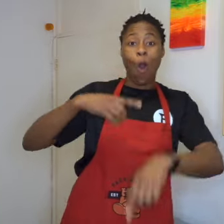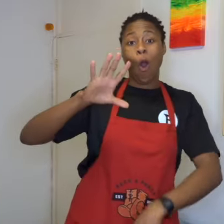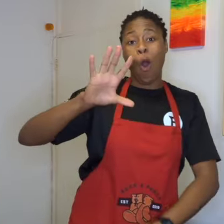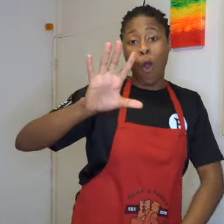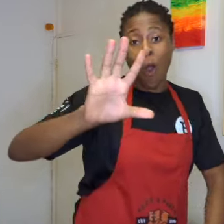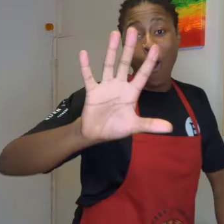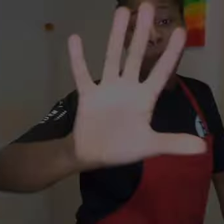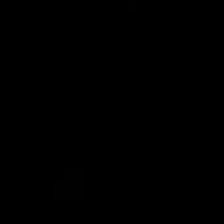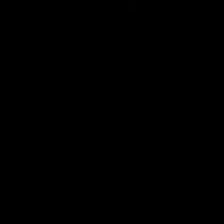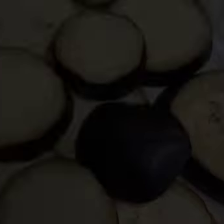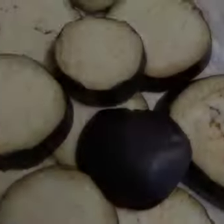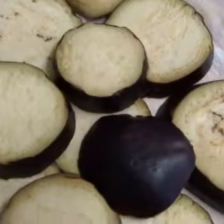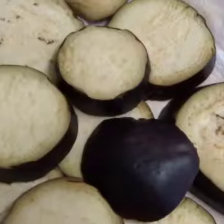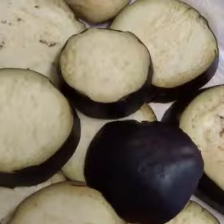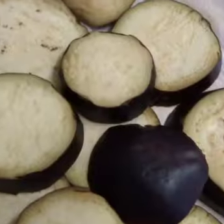on, let's get cooking.